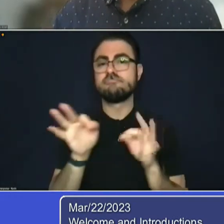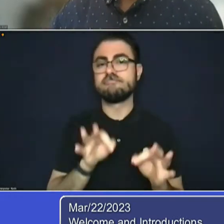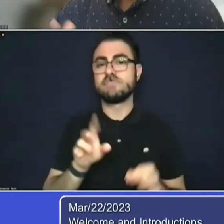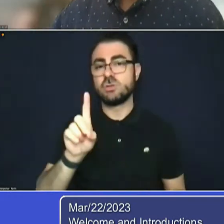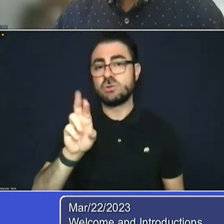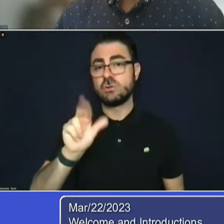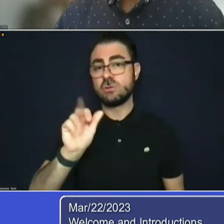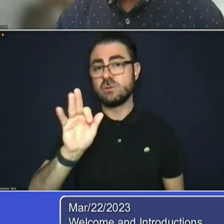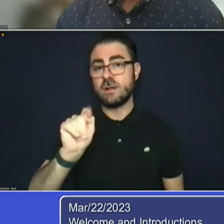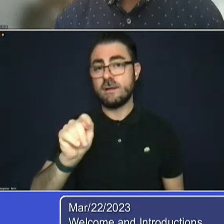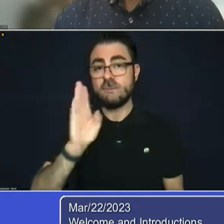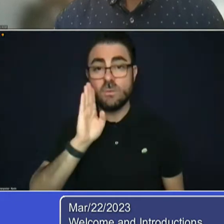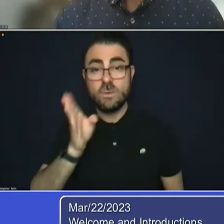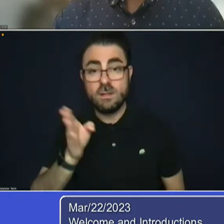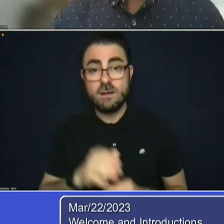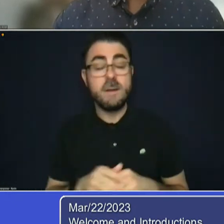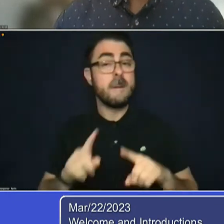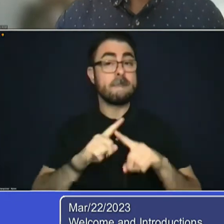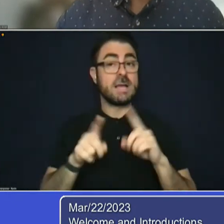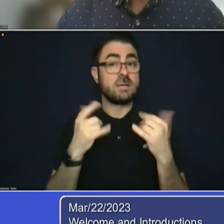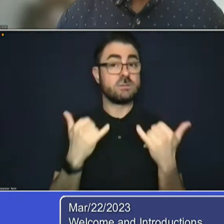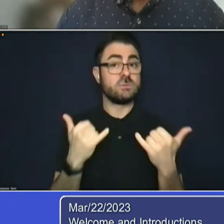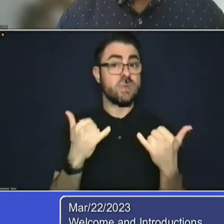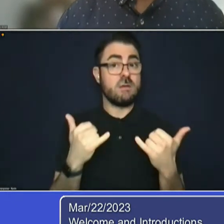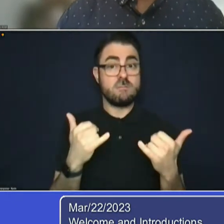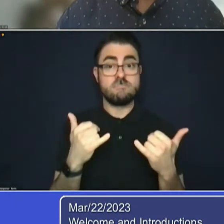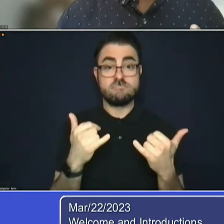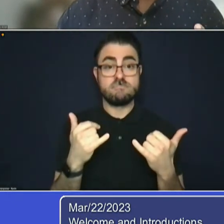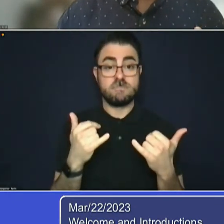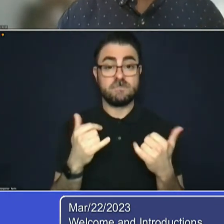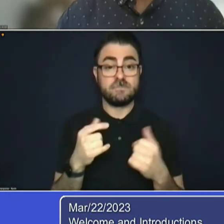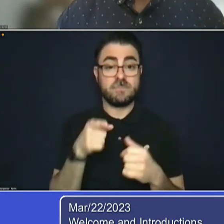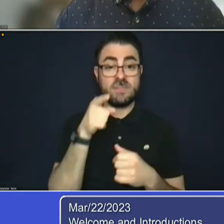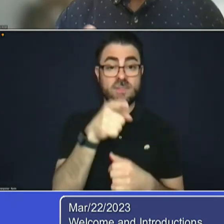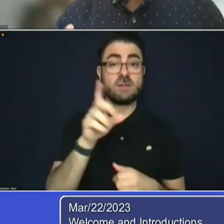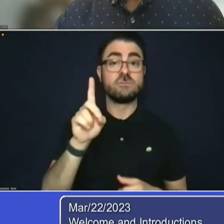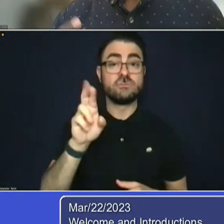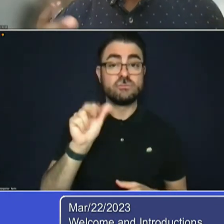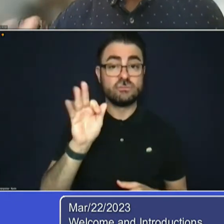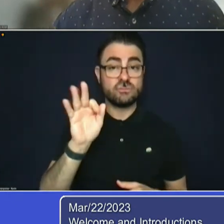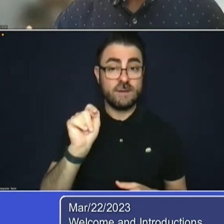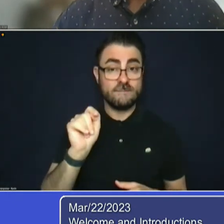WE'RE GOING TO WALK-THROUGH THAT DRAFT. BUT AFTER TODAY, MOVING OUT OF